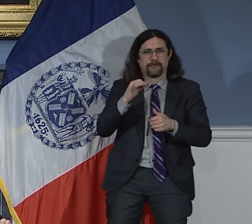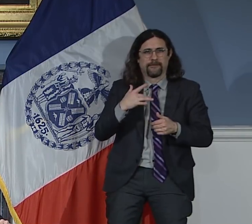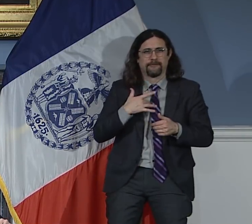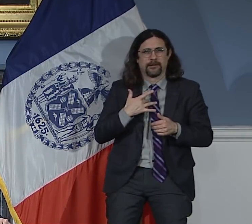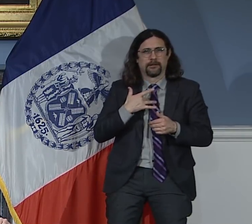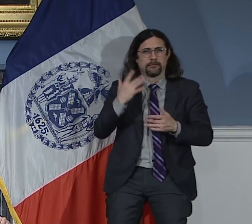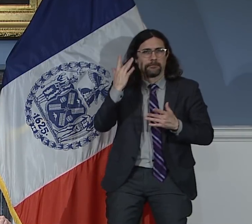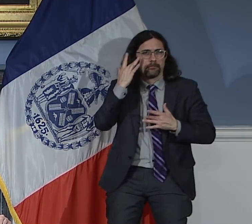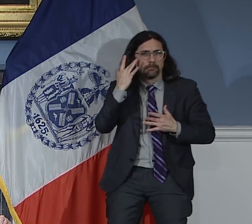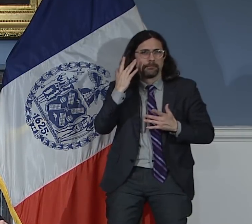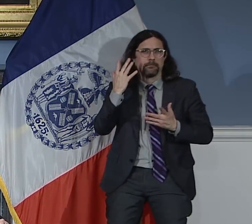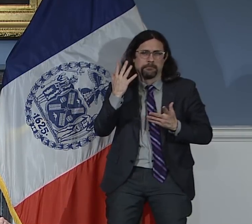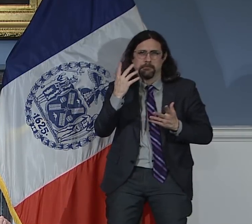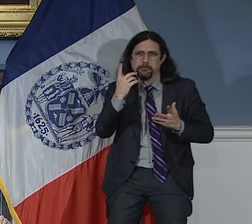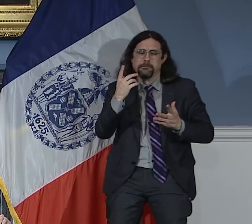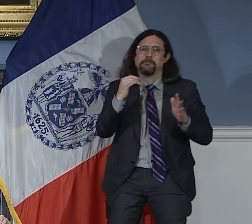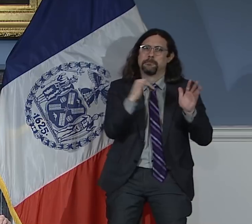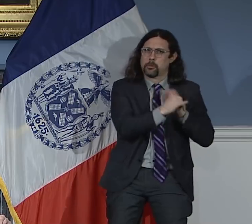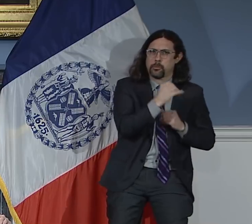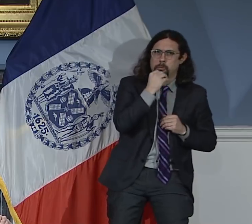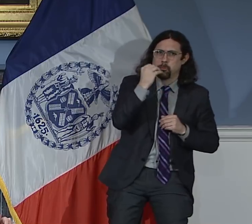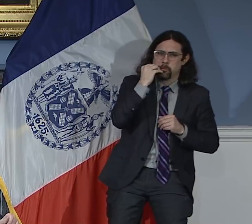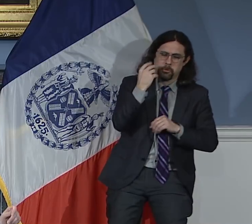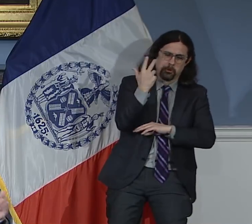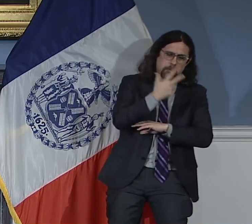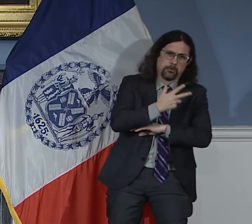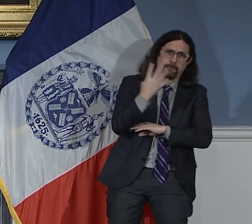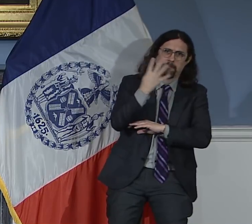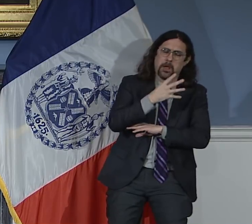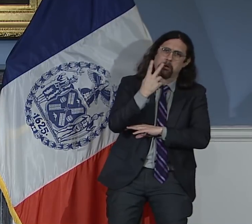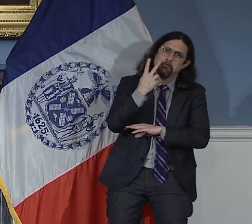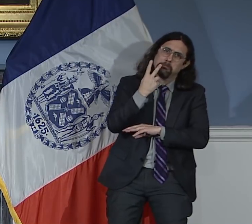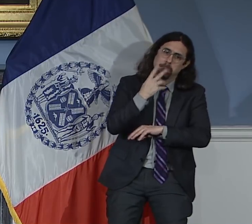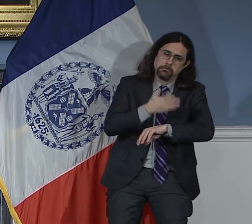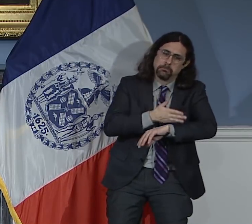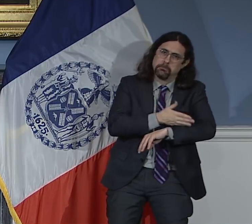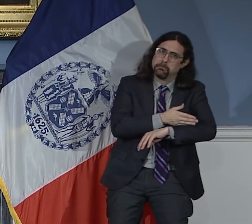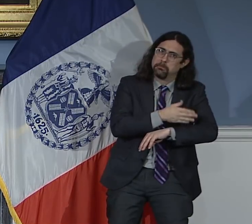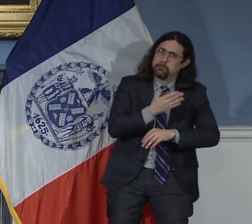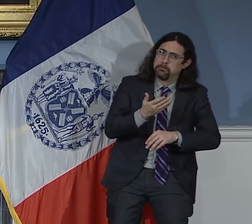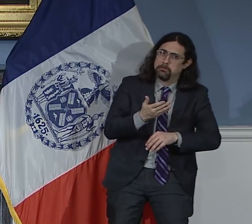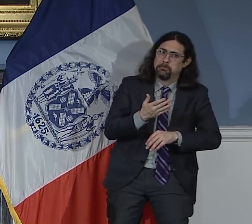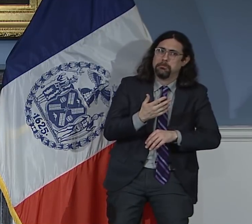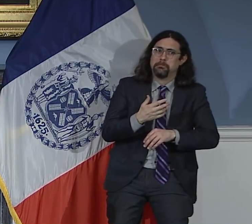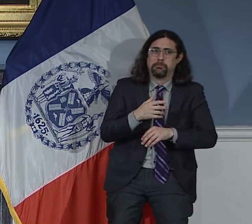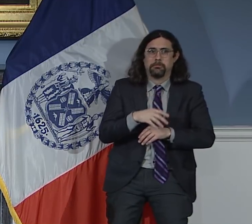WAIT THREE OR FOUR DAYS TO SEE IF YOUR SYMPTOMS GET BETTER OR WORSE. ONLY IF THEY GET WORSE DO YOU CALL